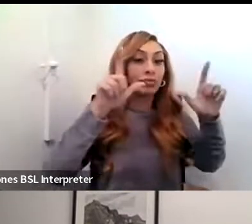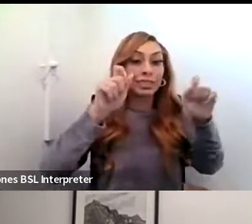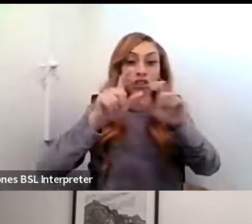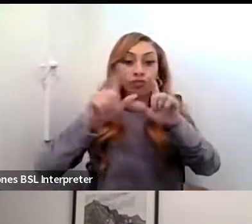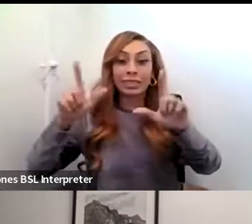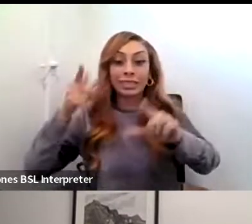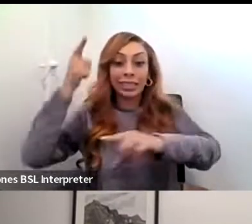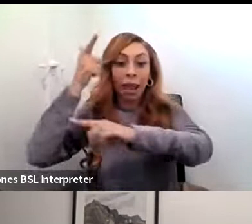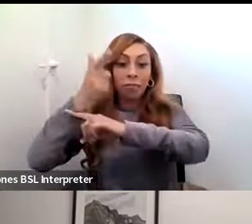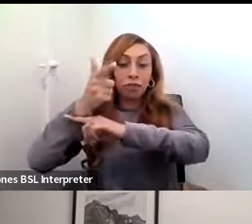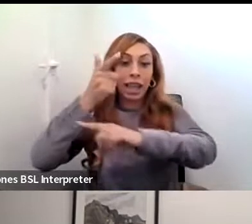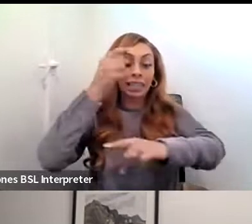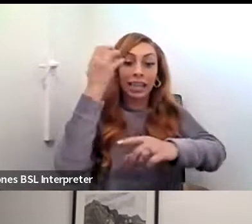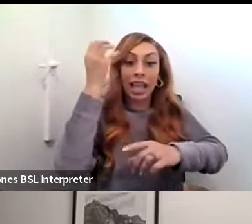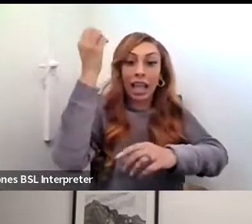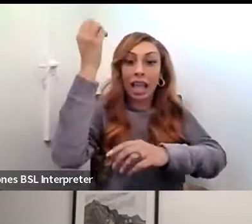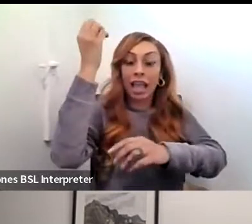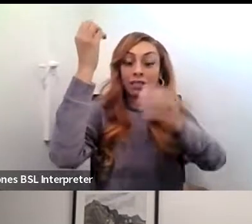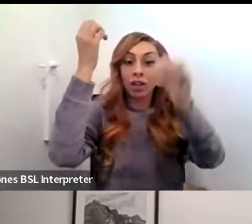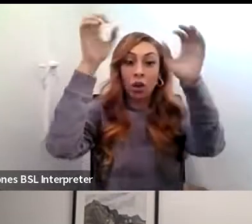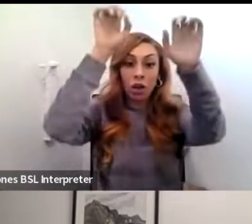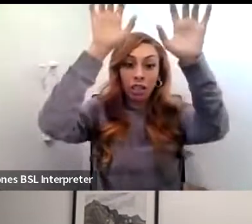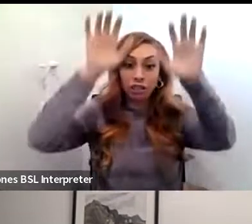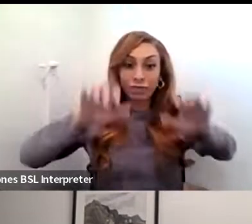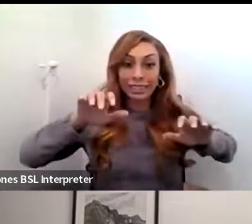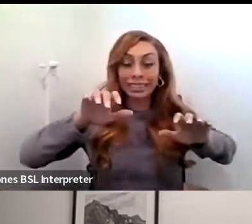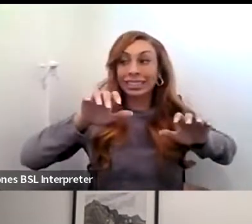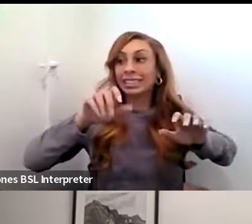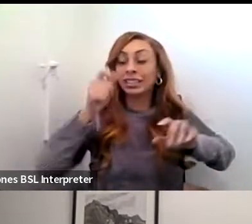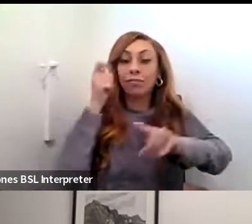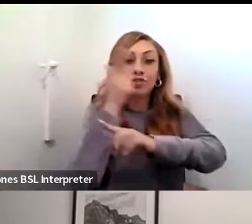and we were able to project the audience into the space, so he could have live conversations with them,